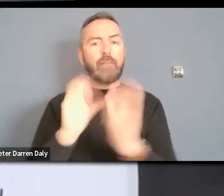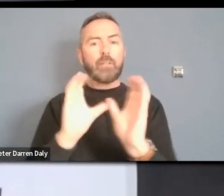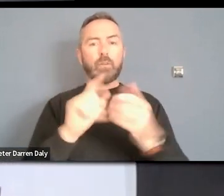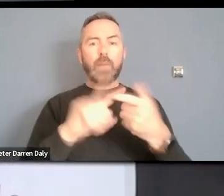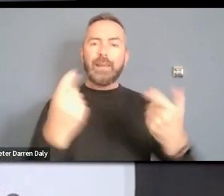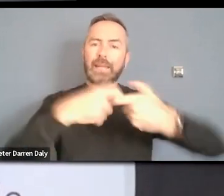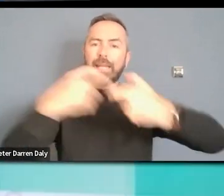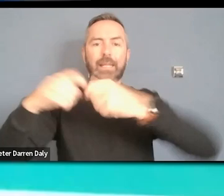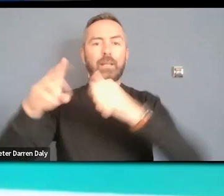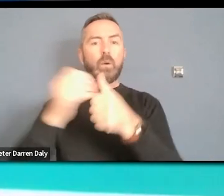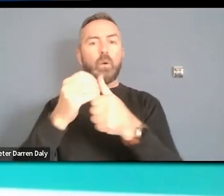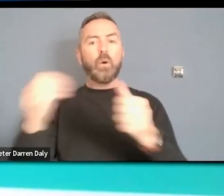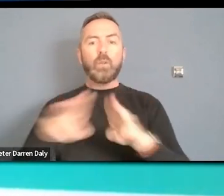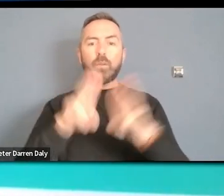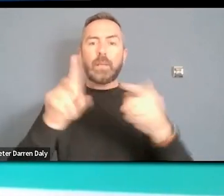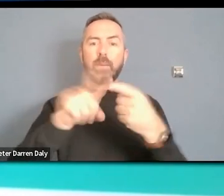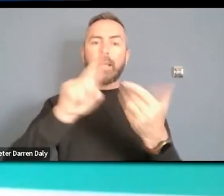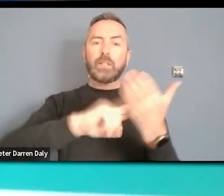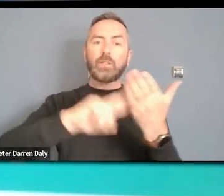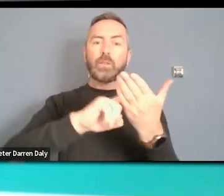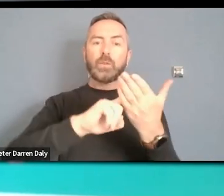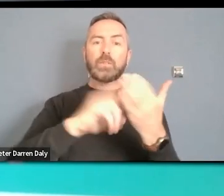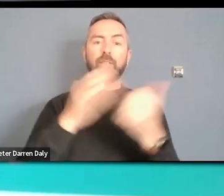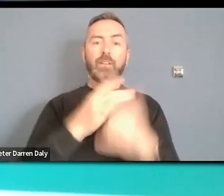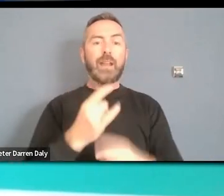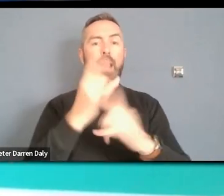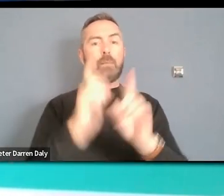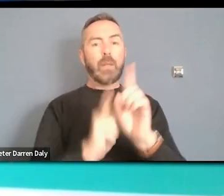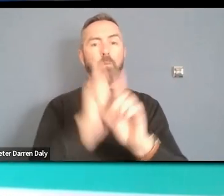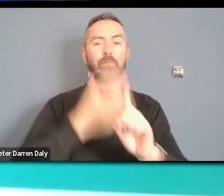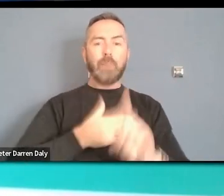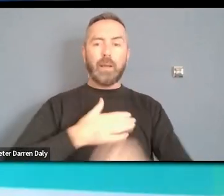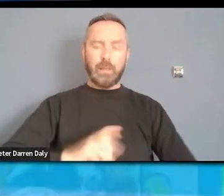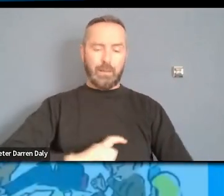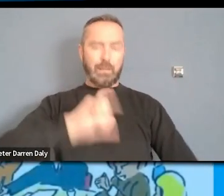groups and use as a platform to improve my confidence and public speaking.